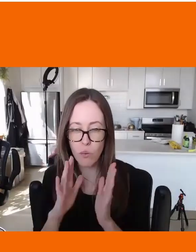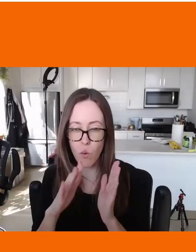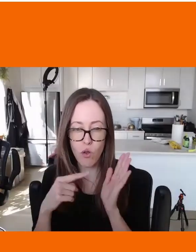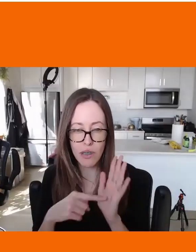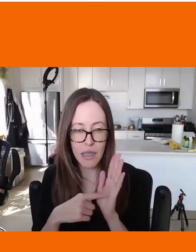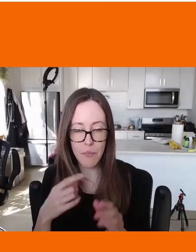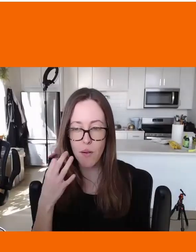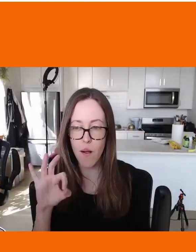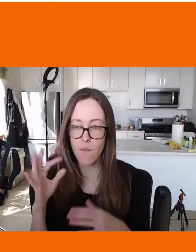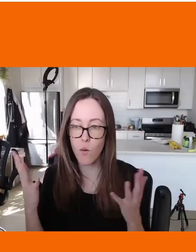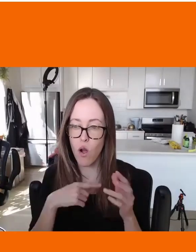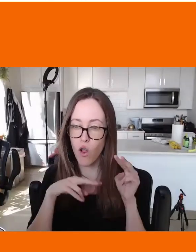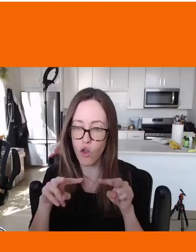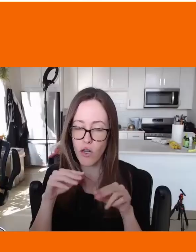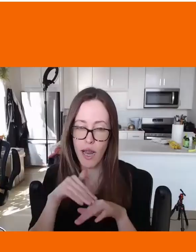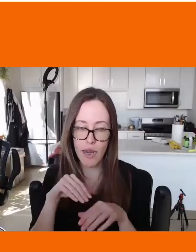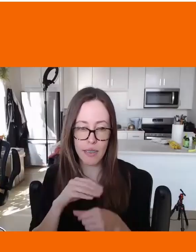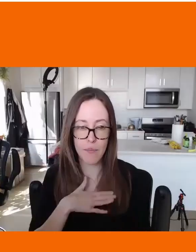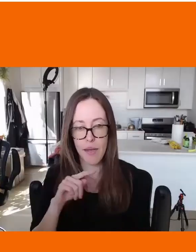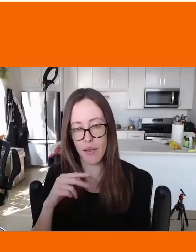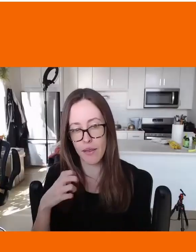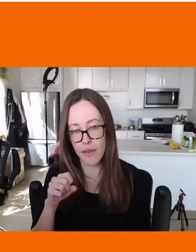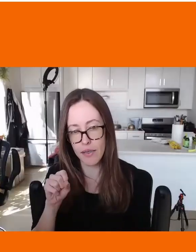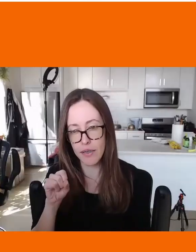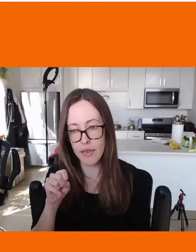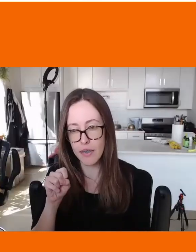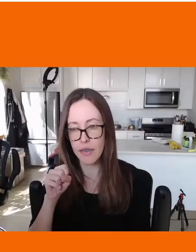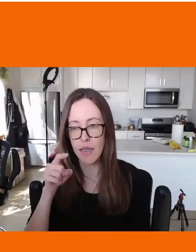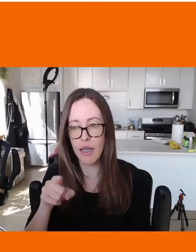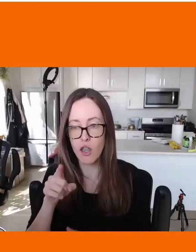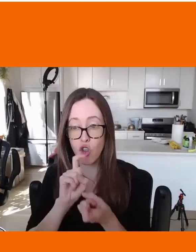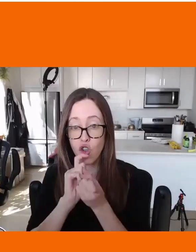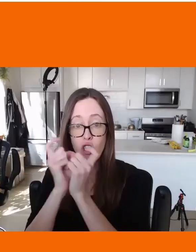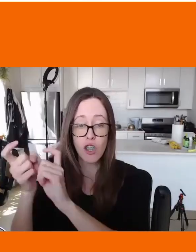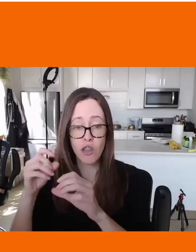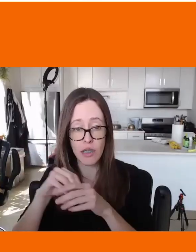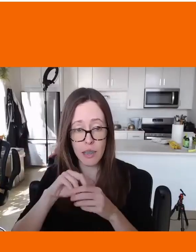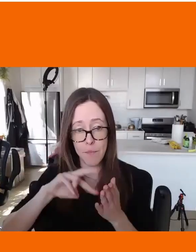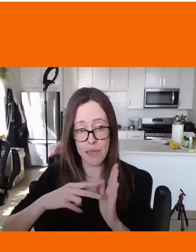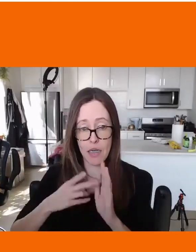This is just one small portion of my thesis and the data that I analyzed.